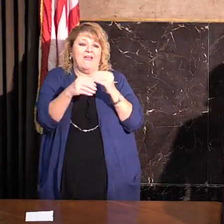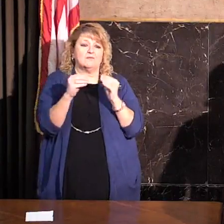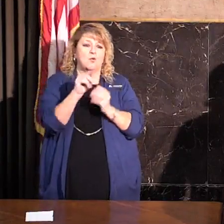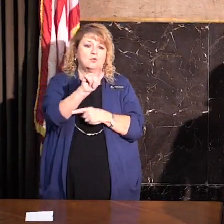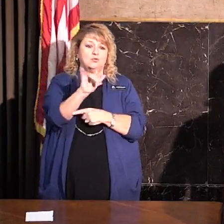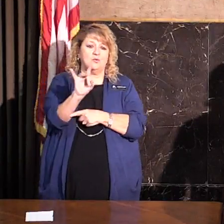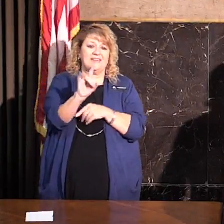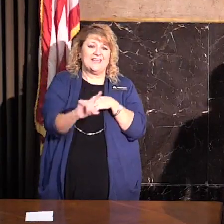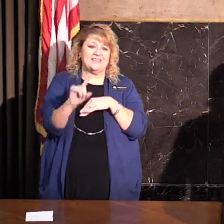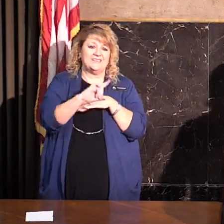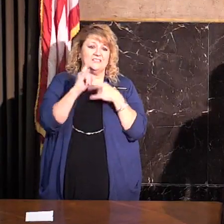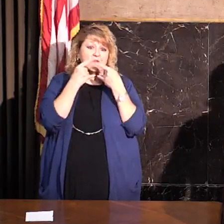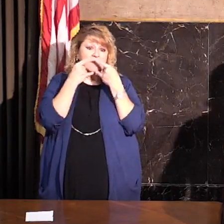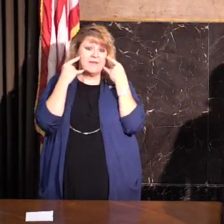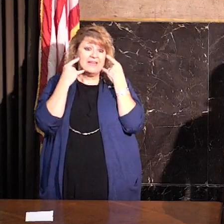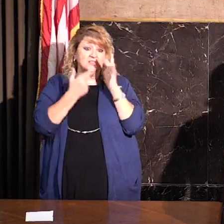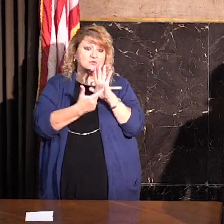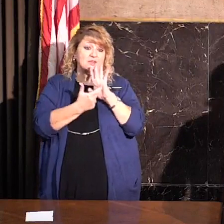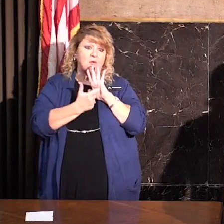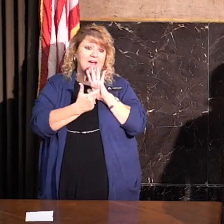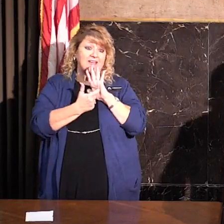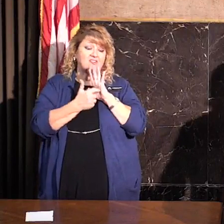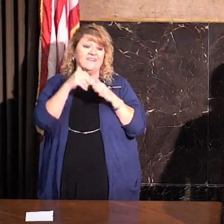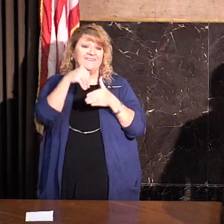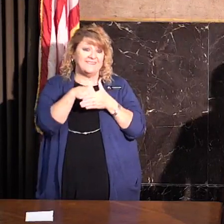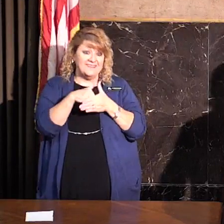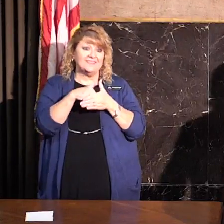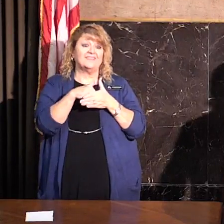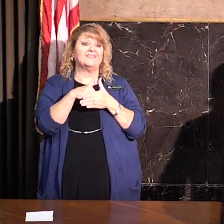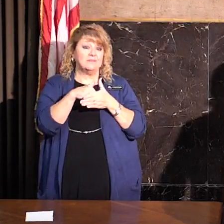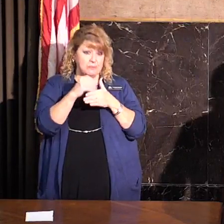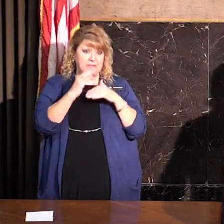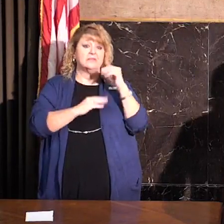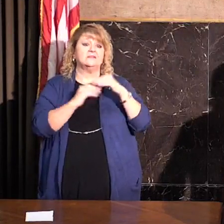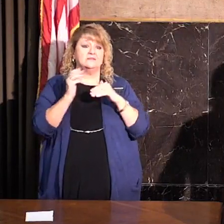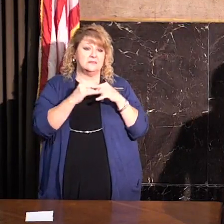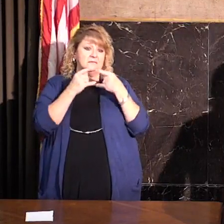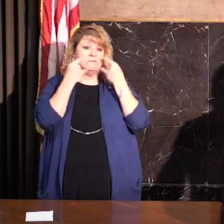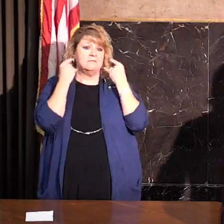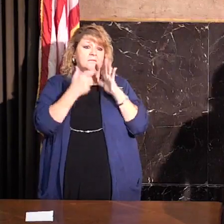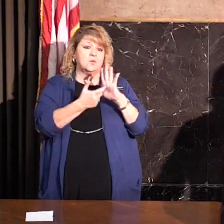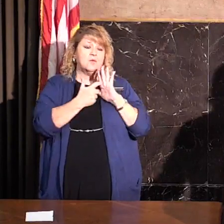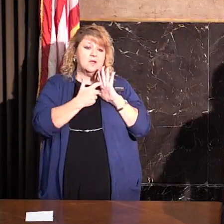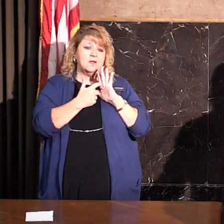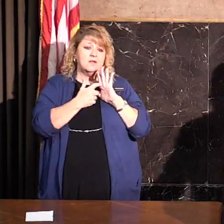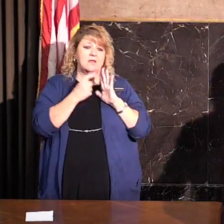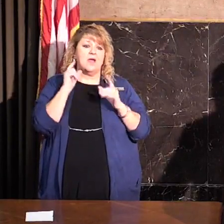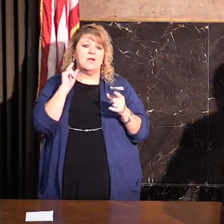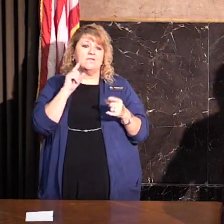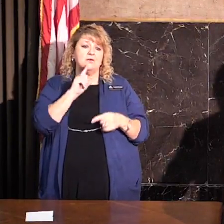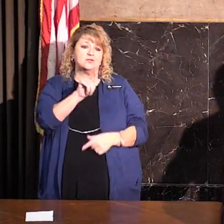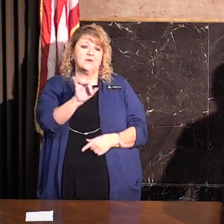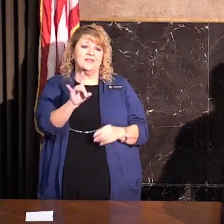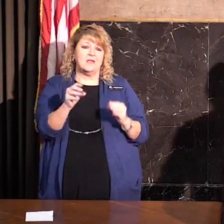mask mandate um including K to twelve schools and college